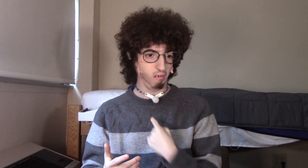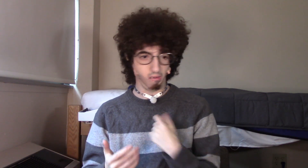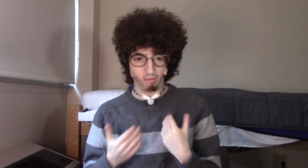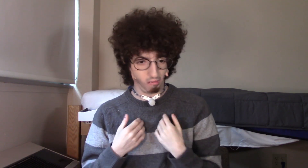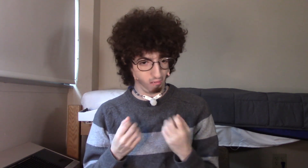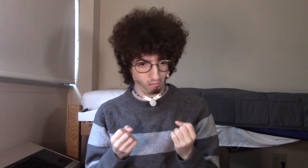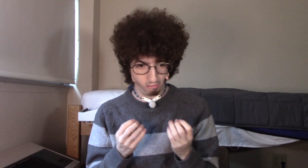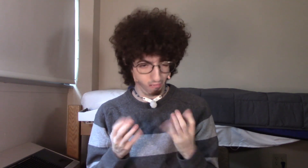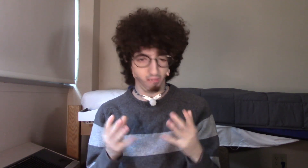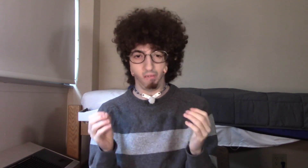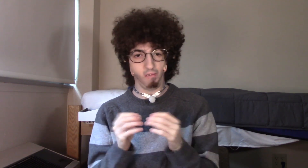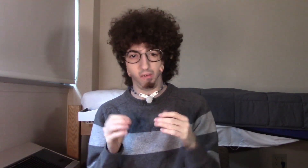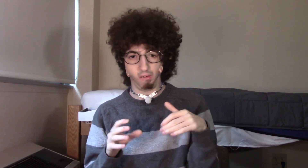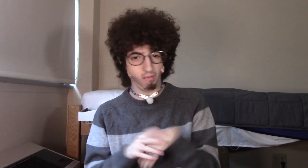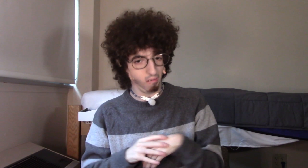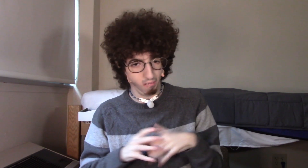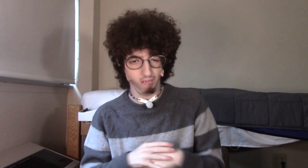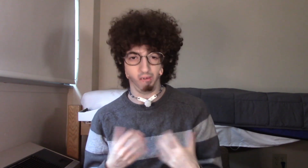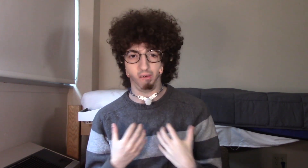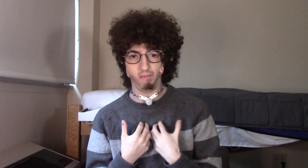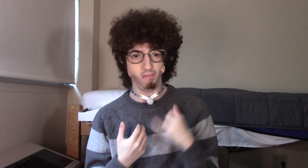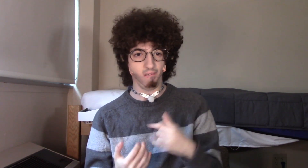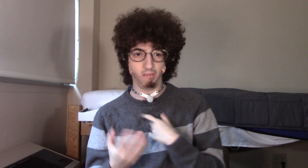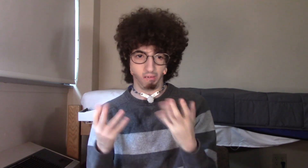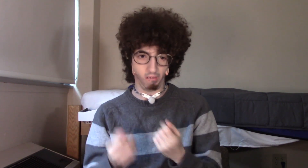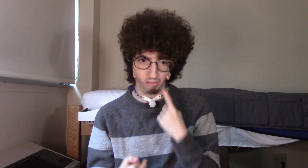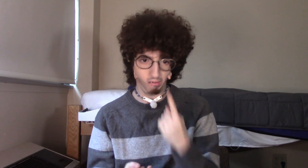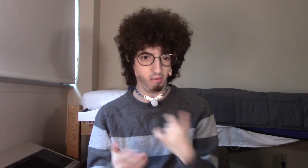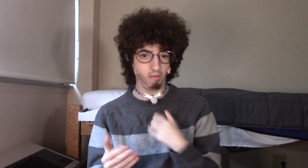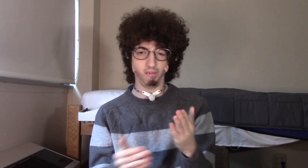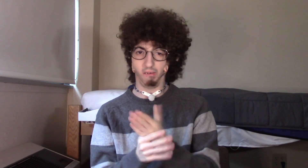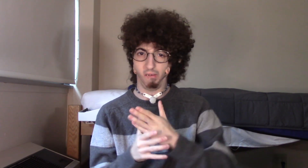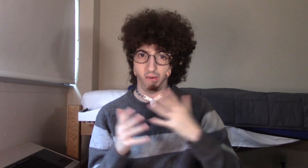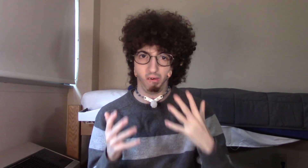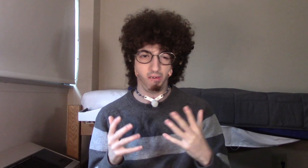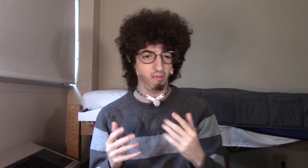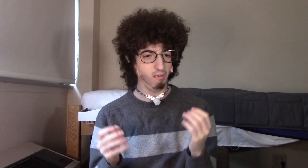I have so much more inside of me that I want to say and share